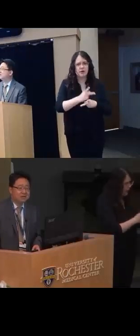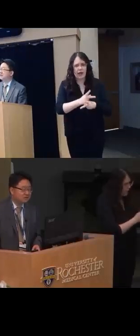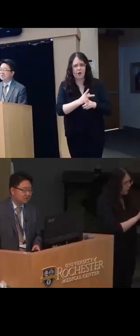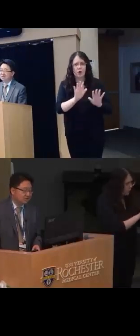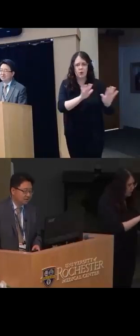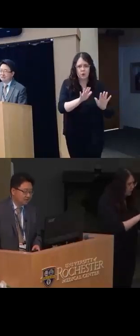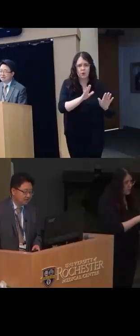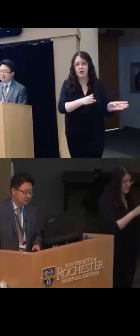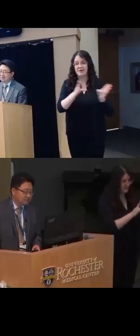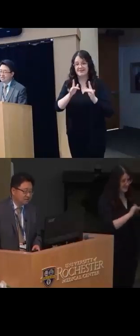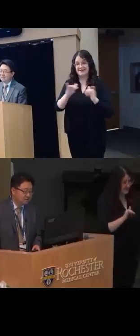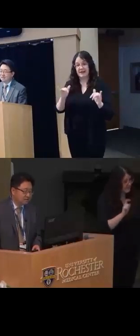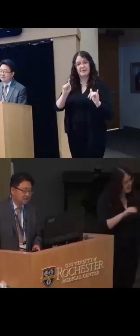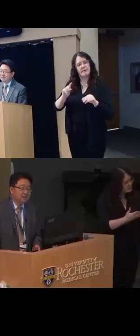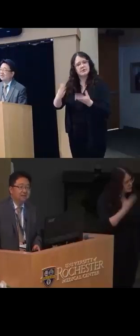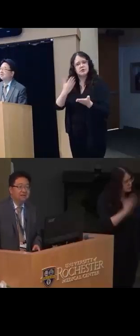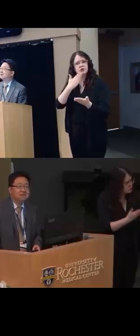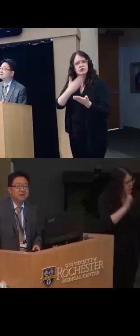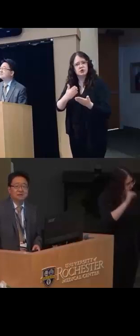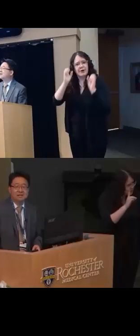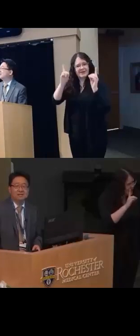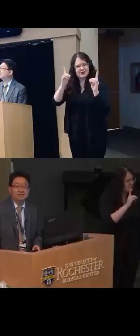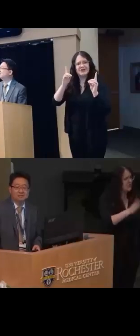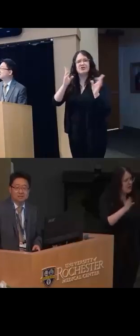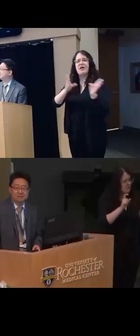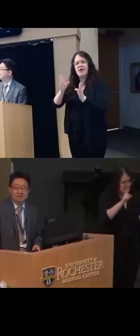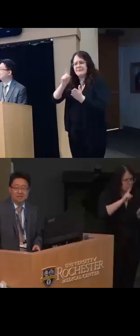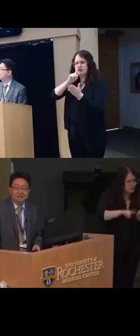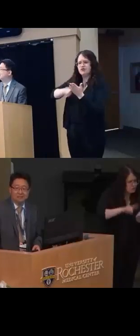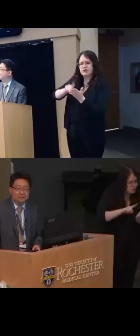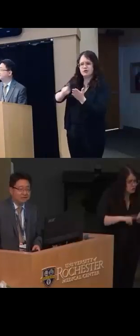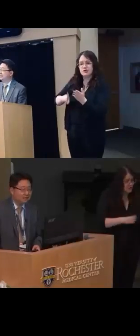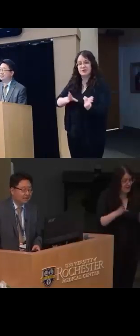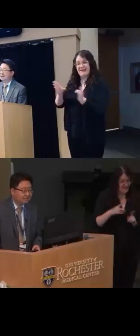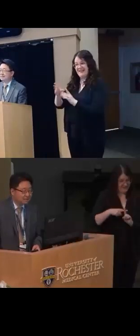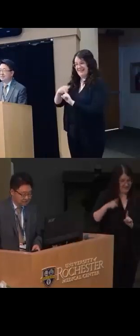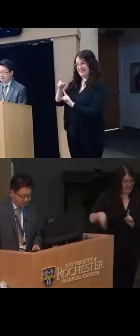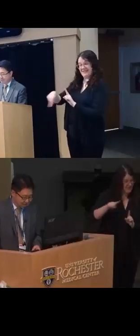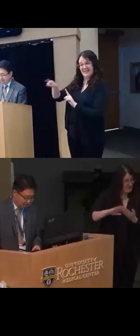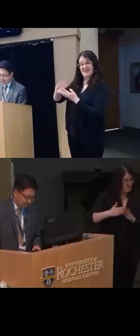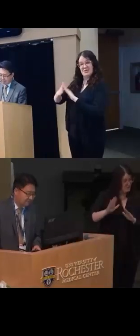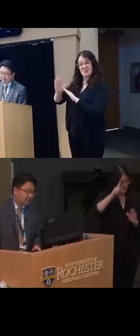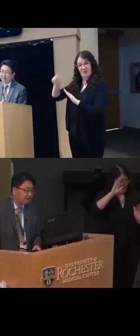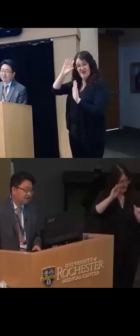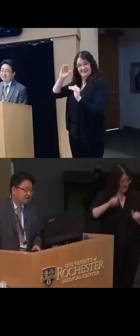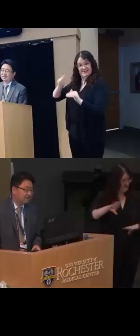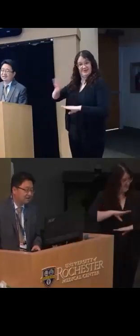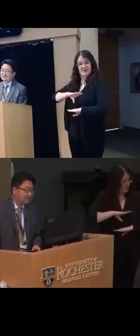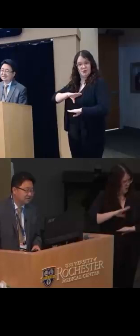education research and the expectation from the community that then makes it a very challenging